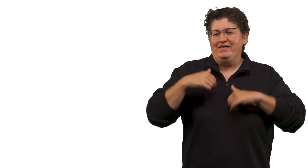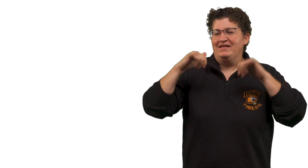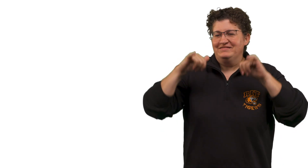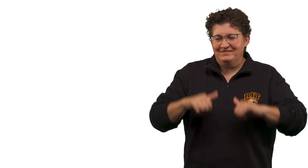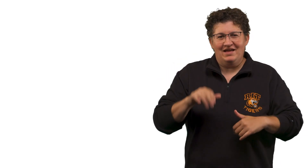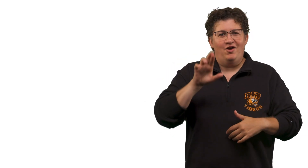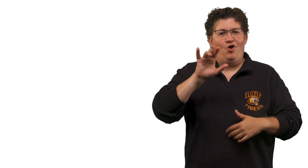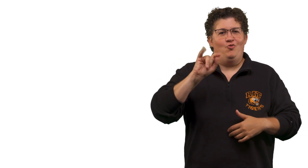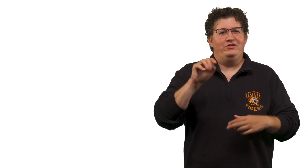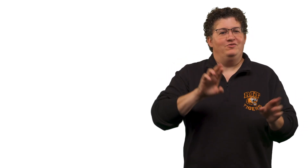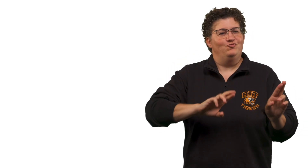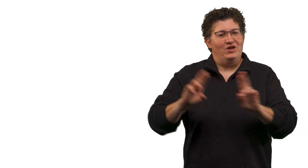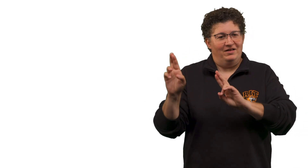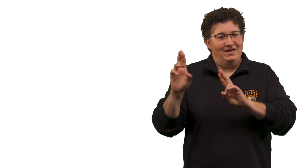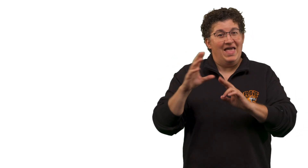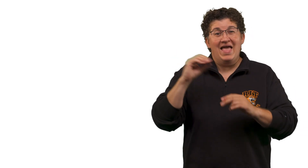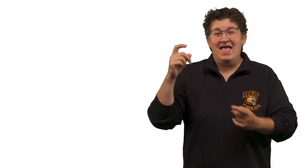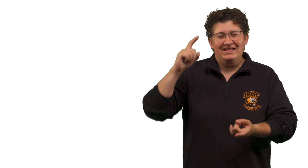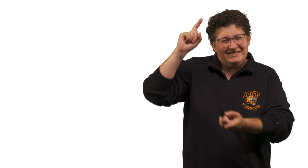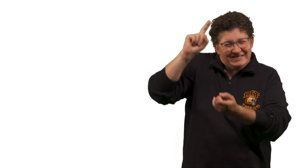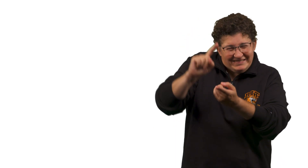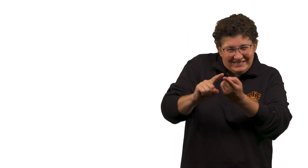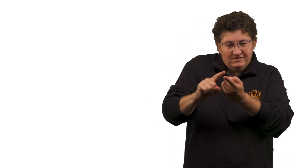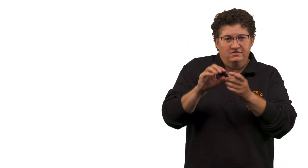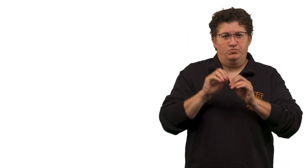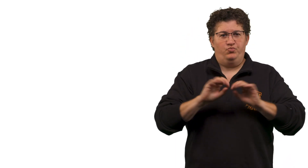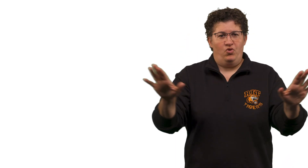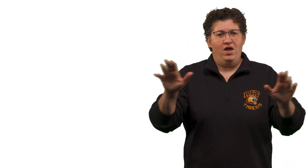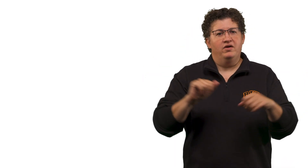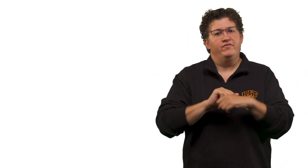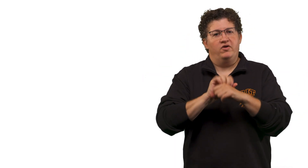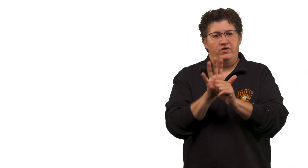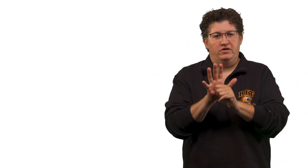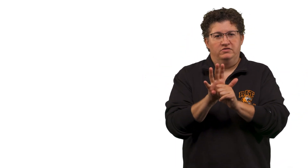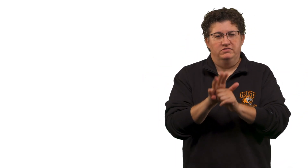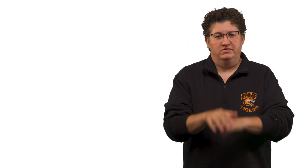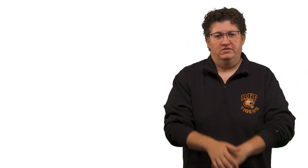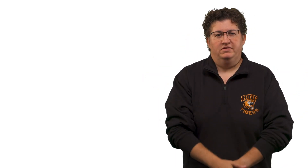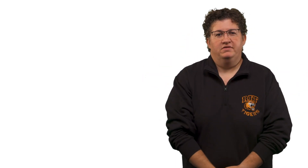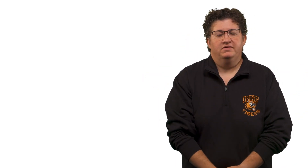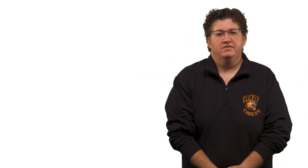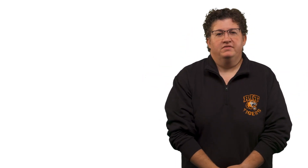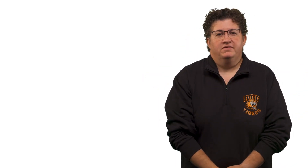TOGETHER, we can stay RIT READY and minimize the spread of the coronavirus.